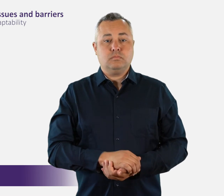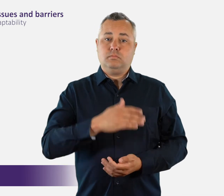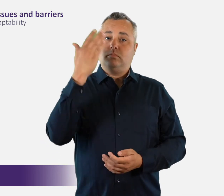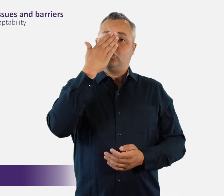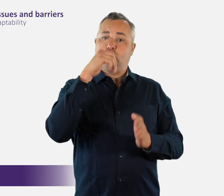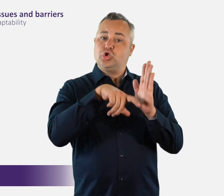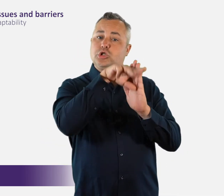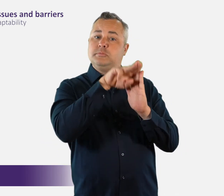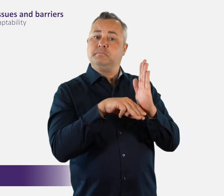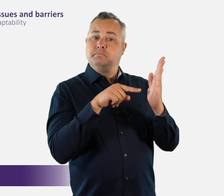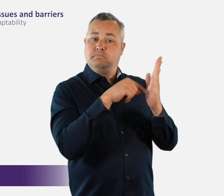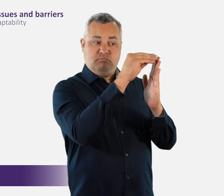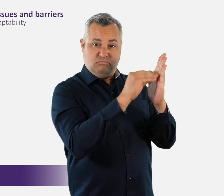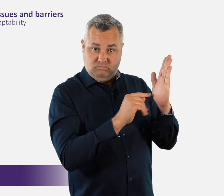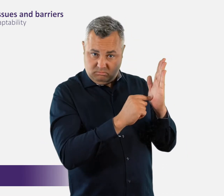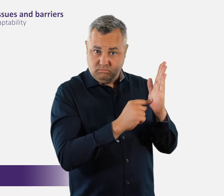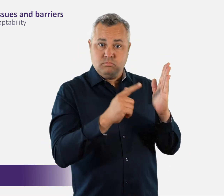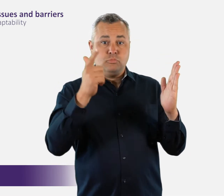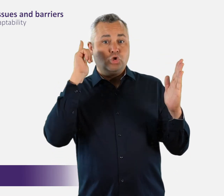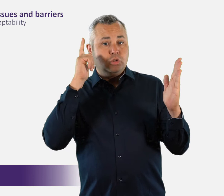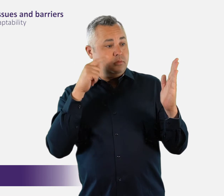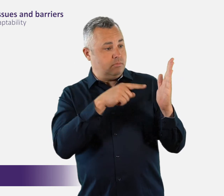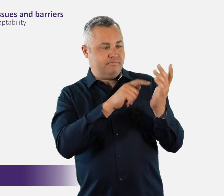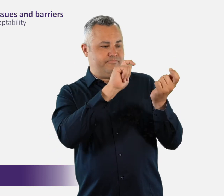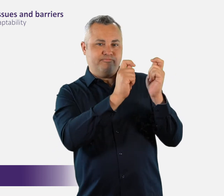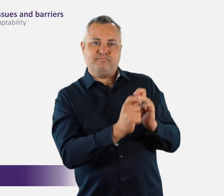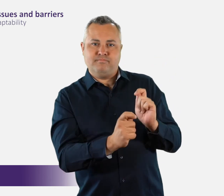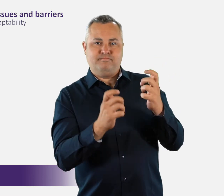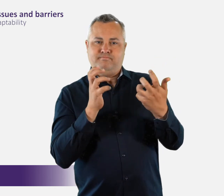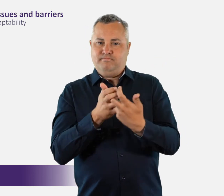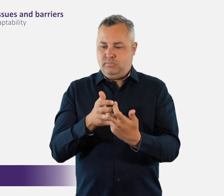Education curricula may not allow teachers flexibility -